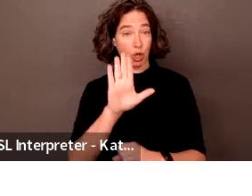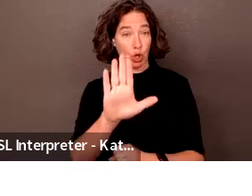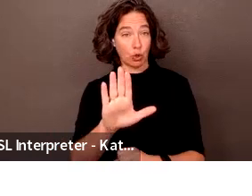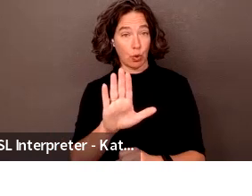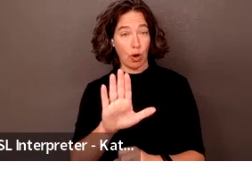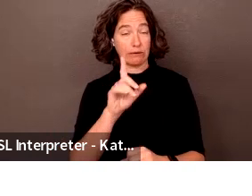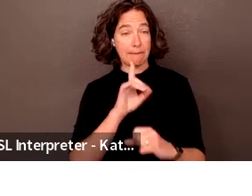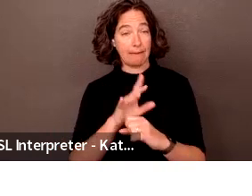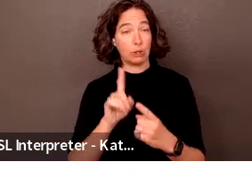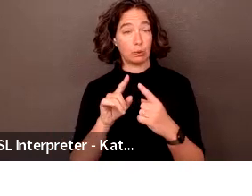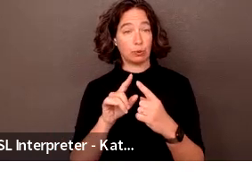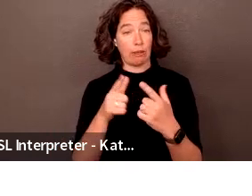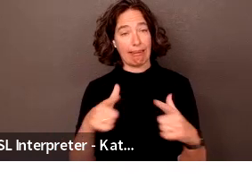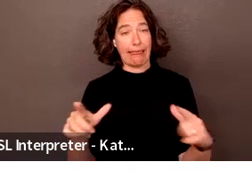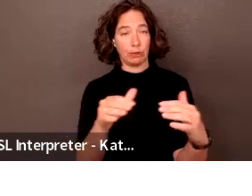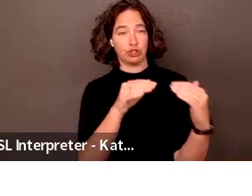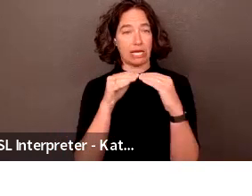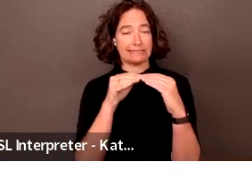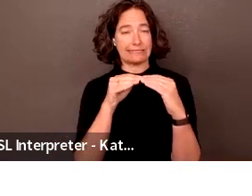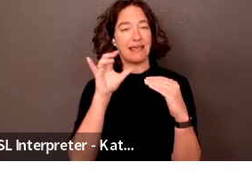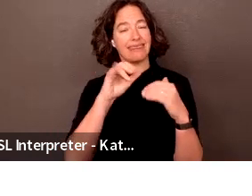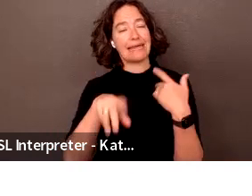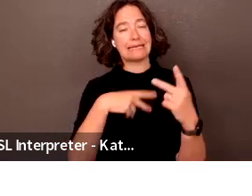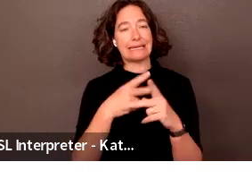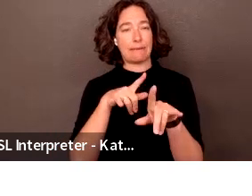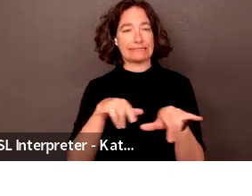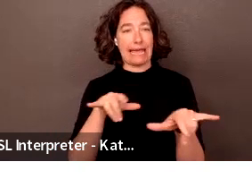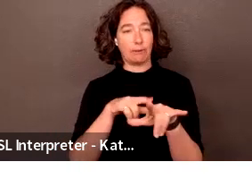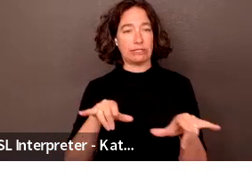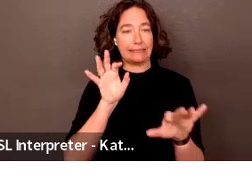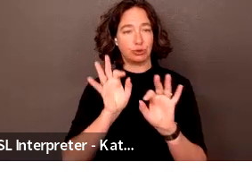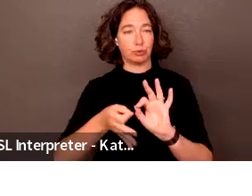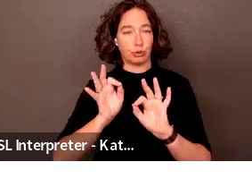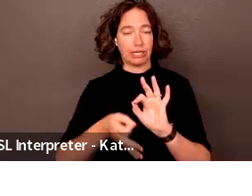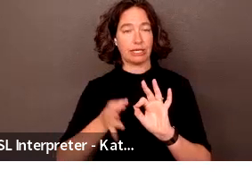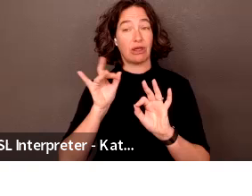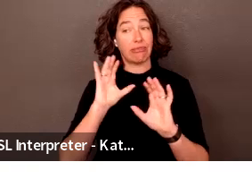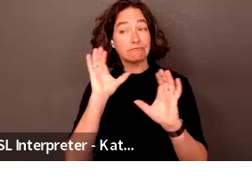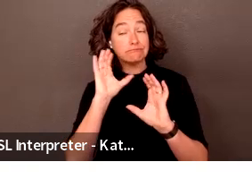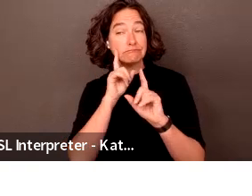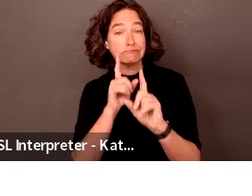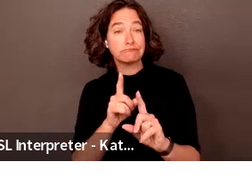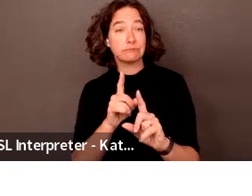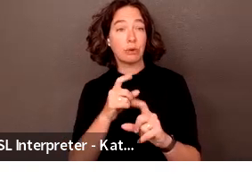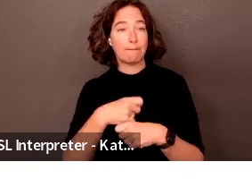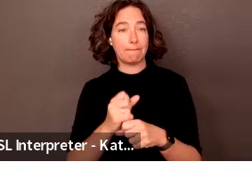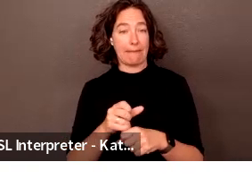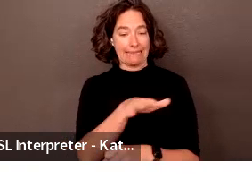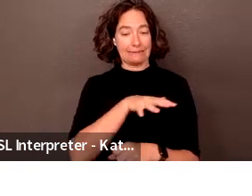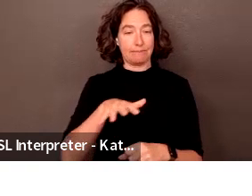Cooperative and we're here to guarantee